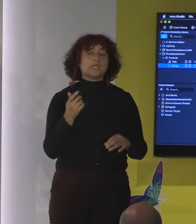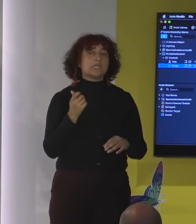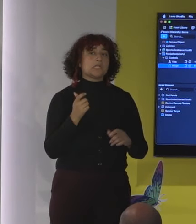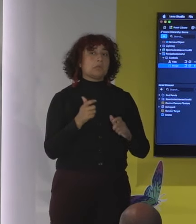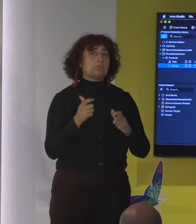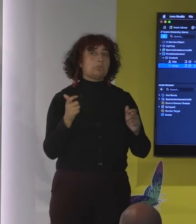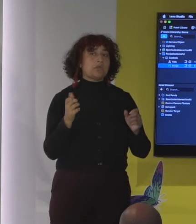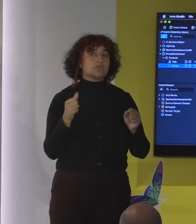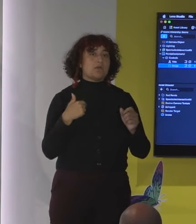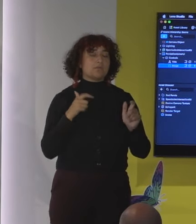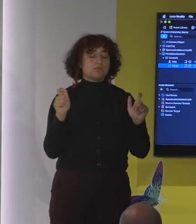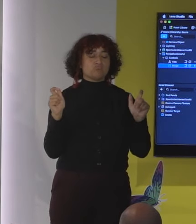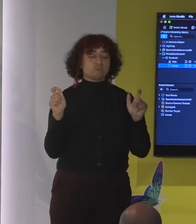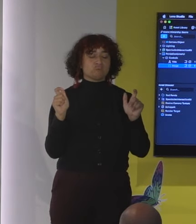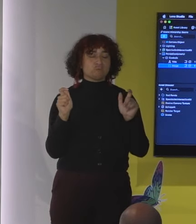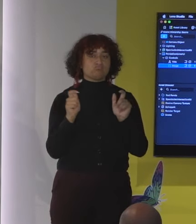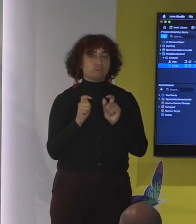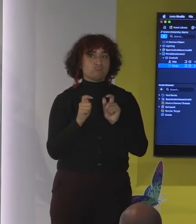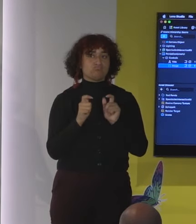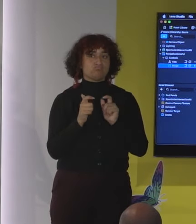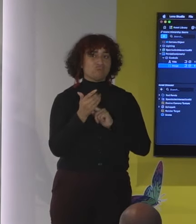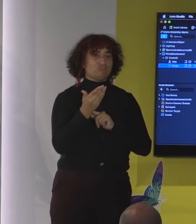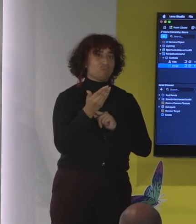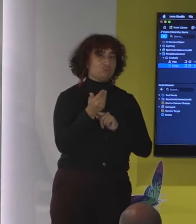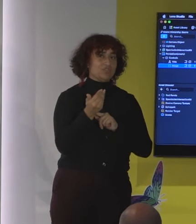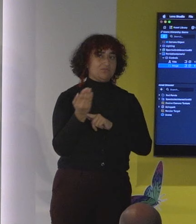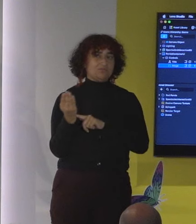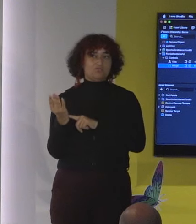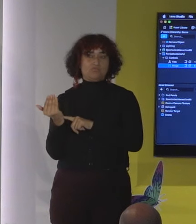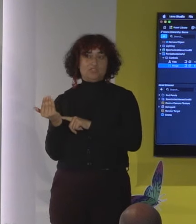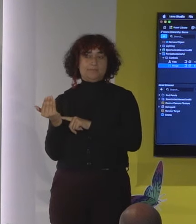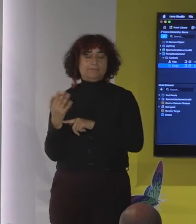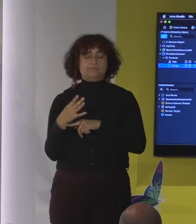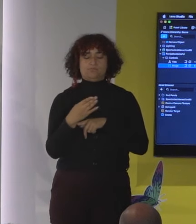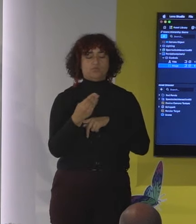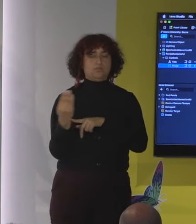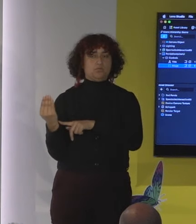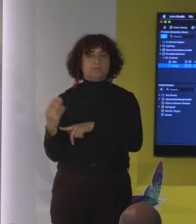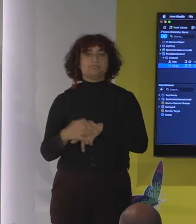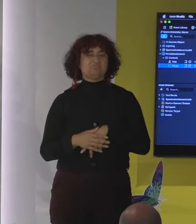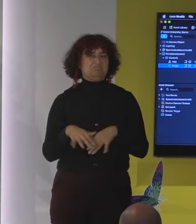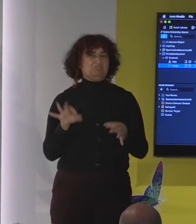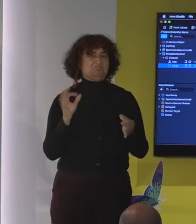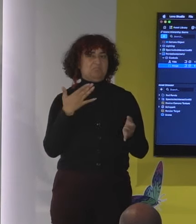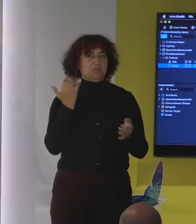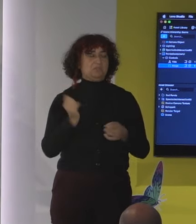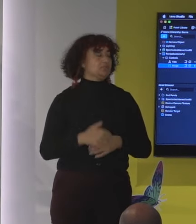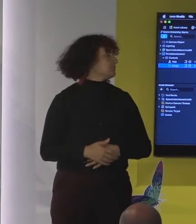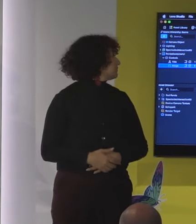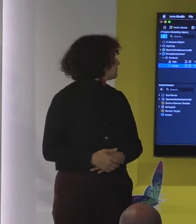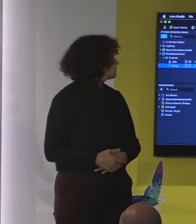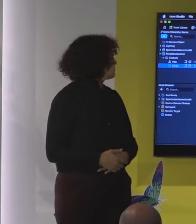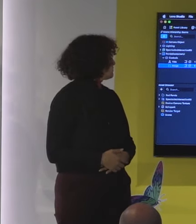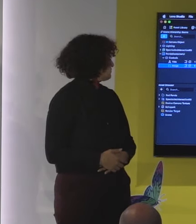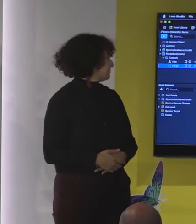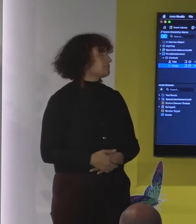so I'm just gonna rescale this to like 14 instead. Yeah, that's better. Okay, great.